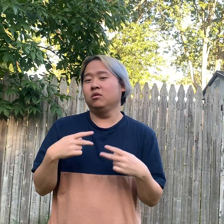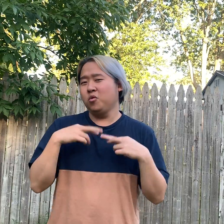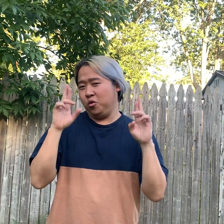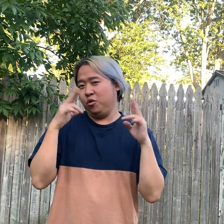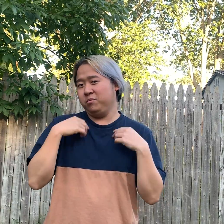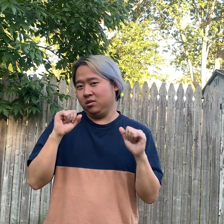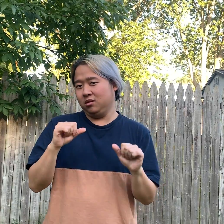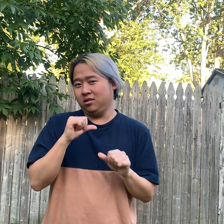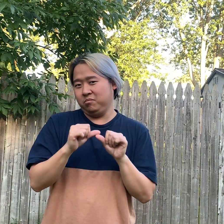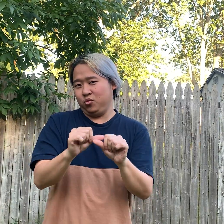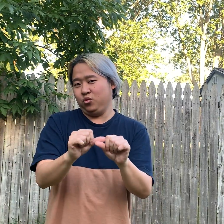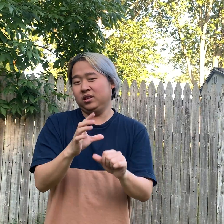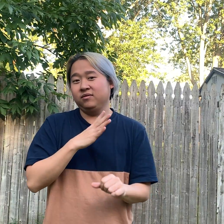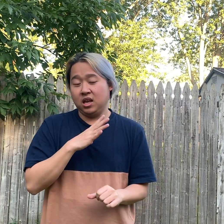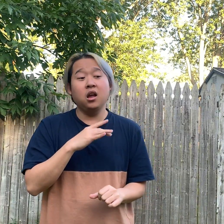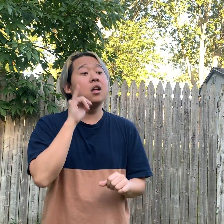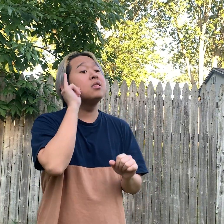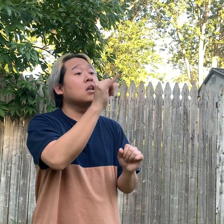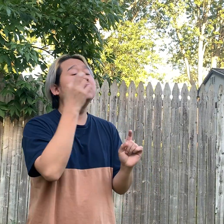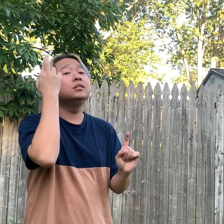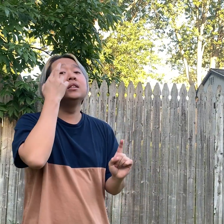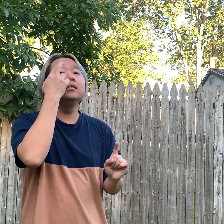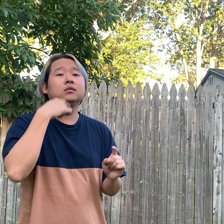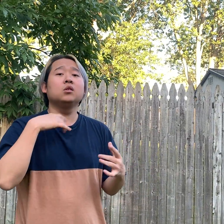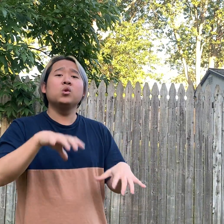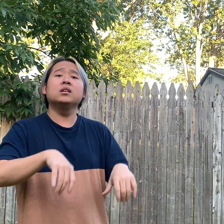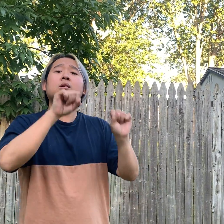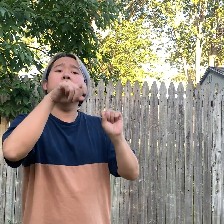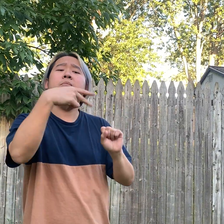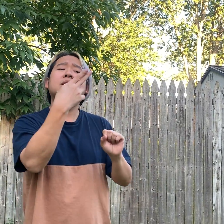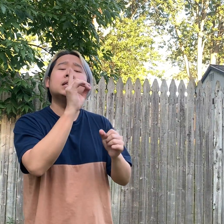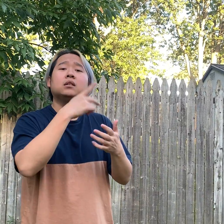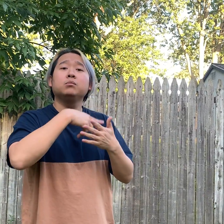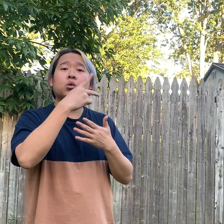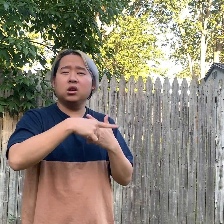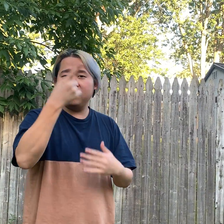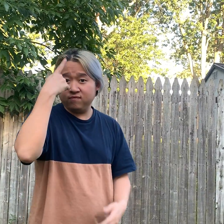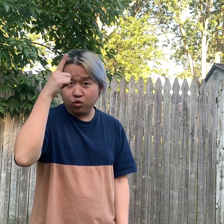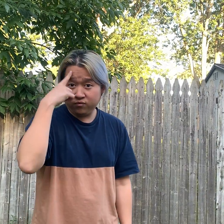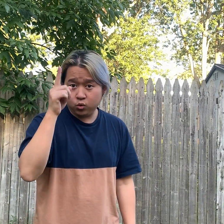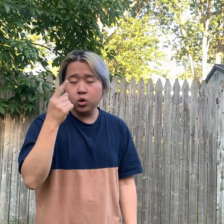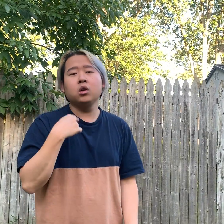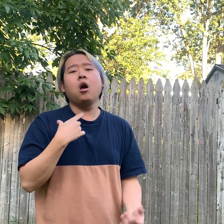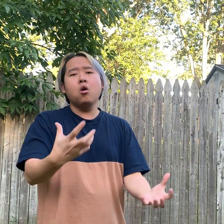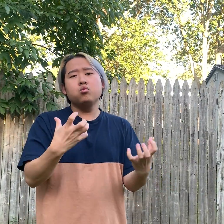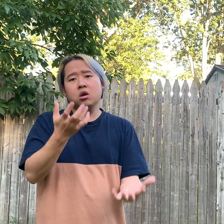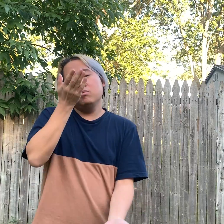I hope I will be able to keep going with my studies. The reason why I want to pursue a Ph.D. is to show the Indonesian people